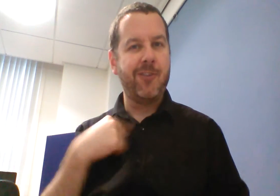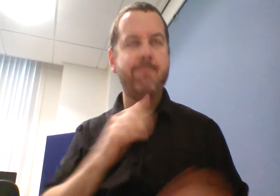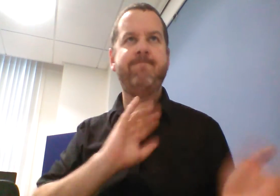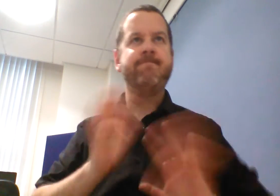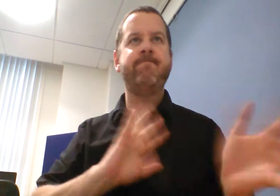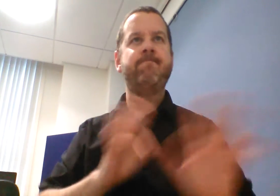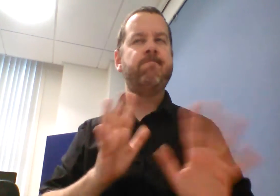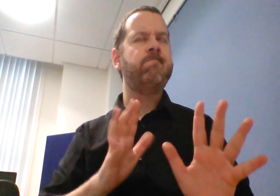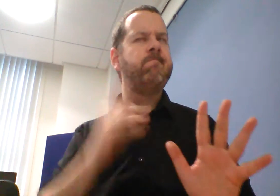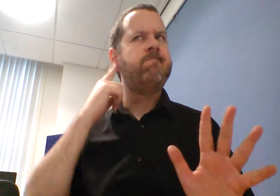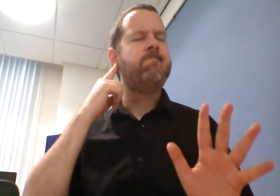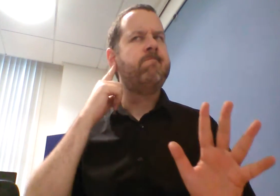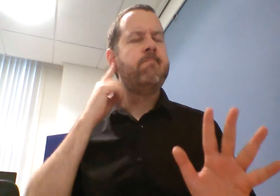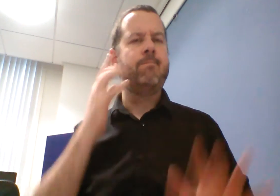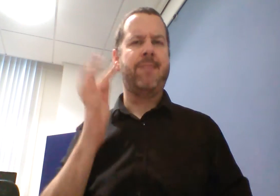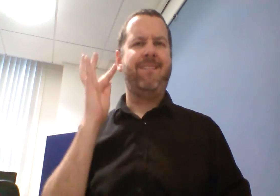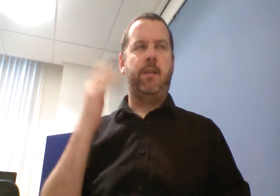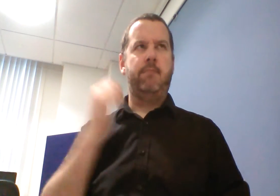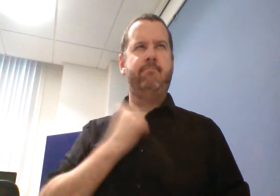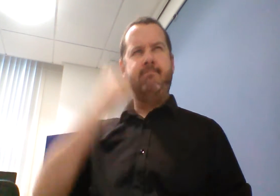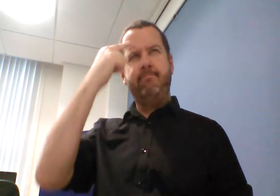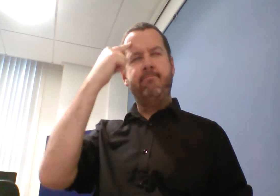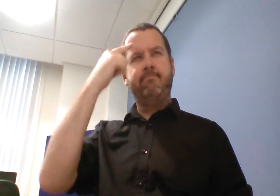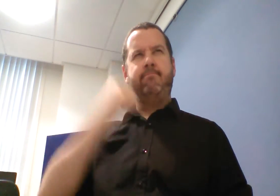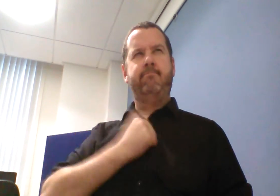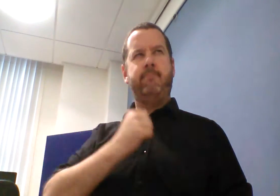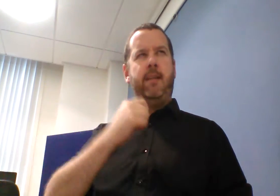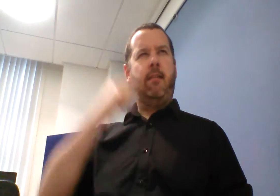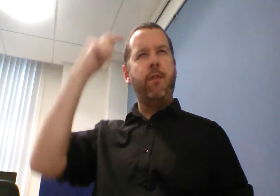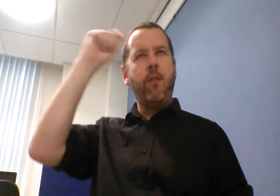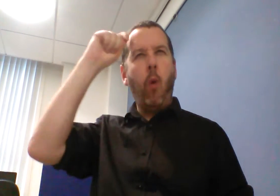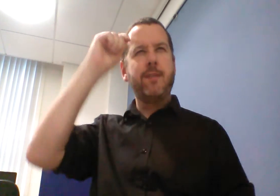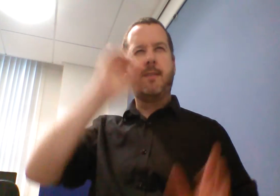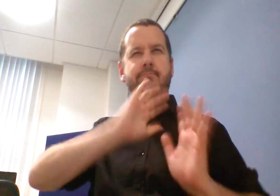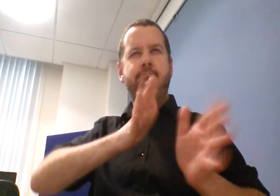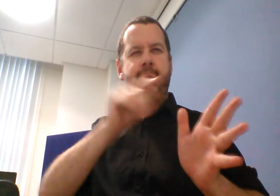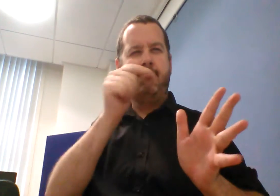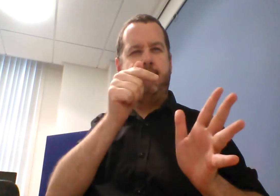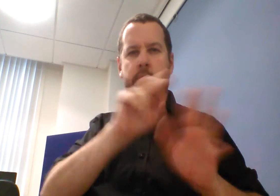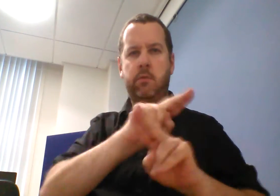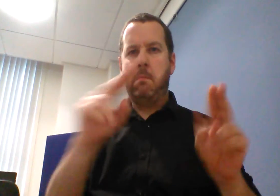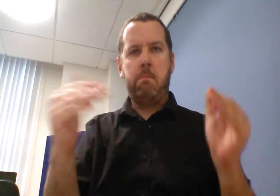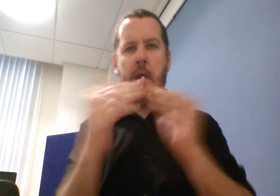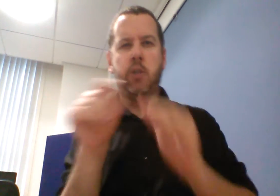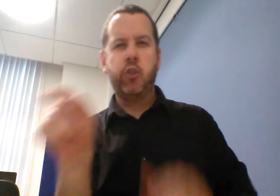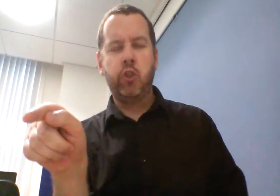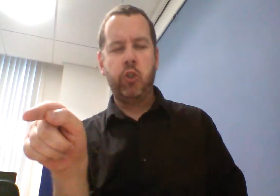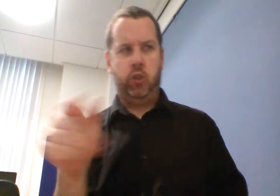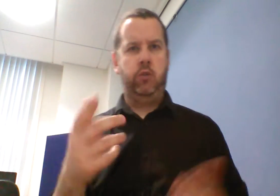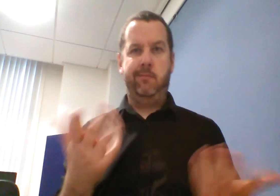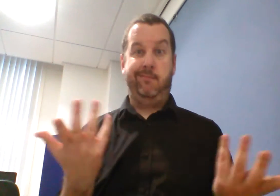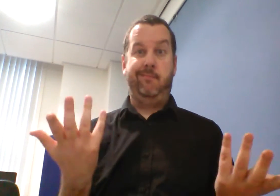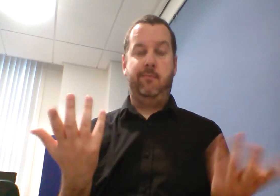That can be distracting. If what's in my head, and coming out my hands, doesn't match what I am hearing them say -